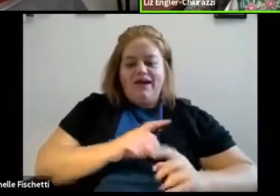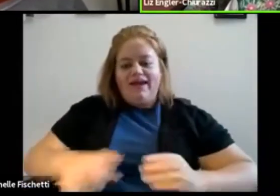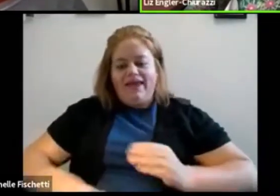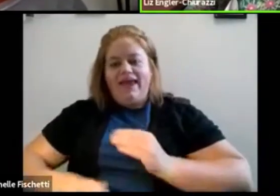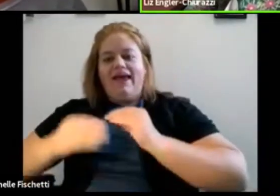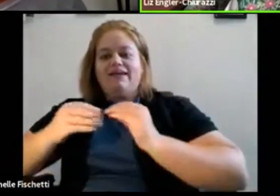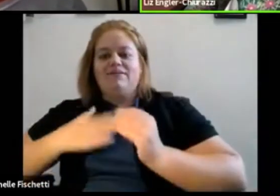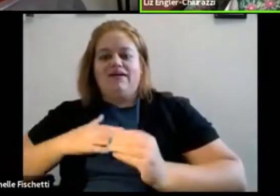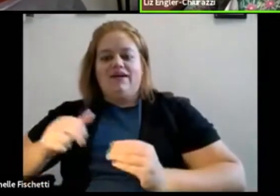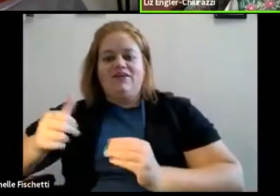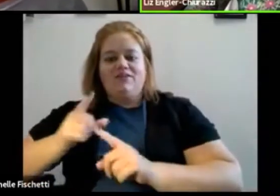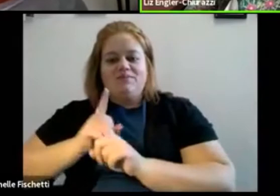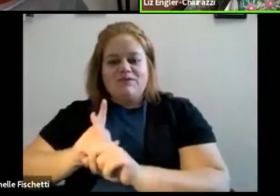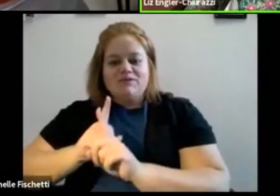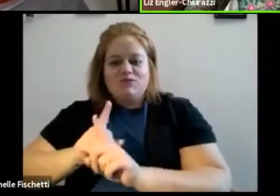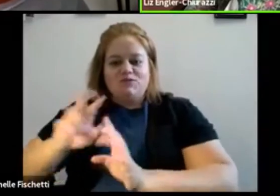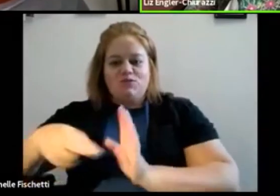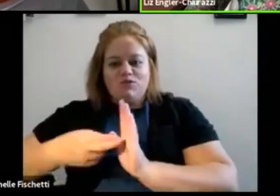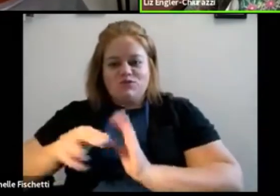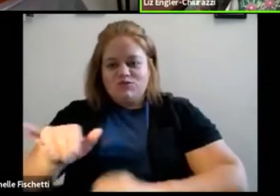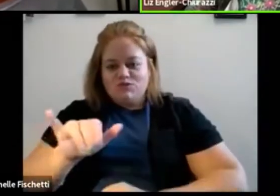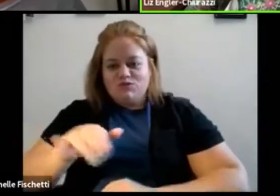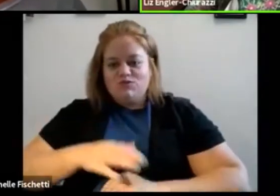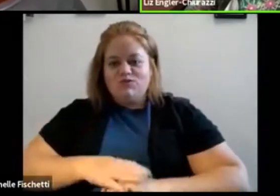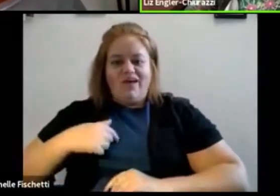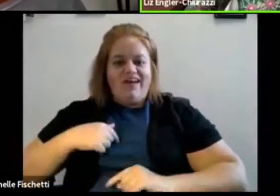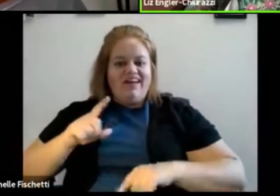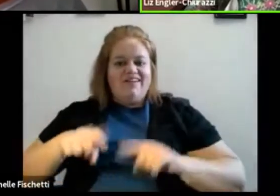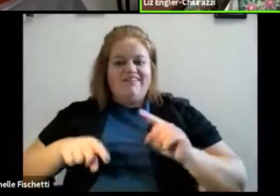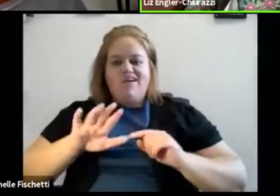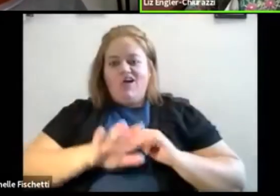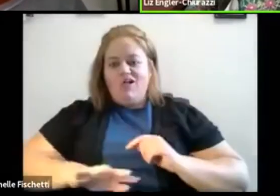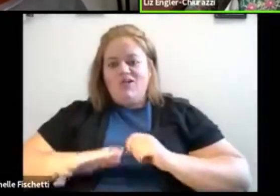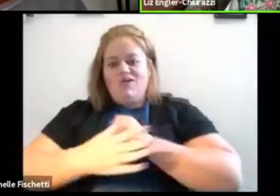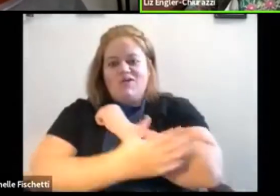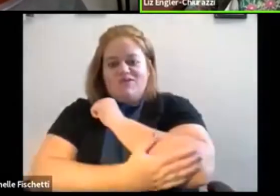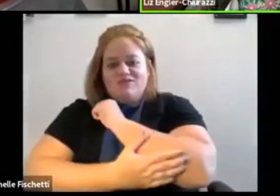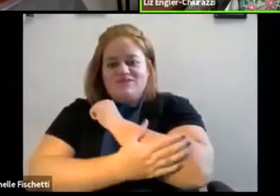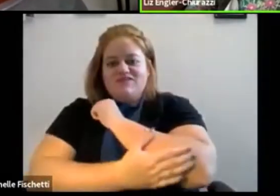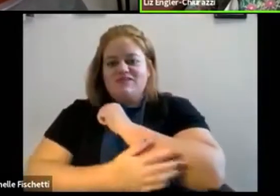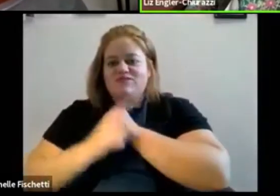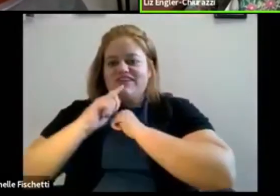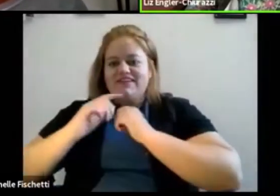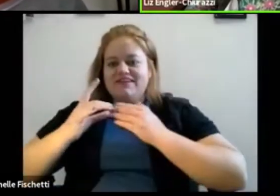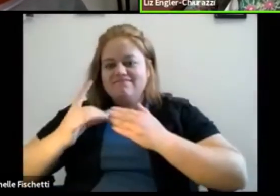I have mentors all over the country who are guiding me in understanding the type